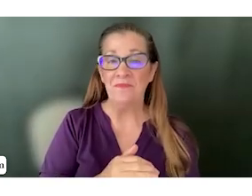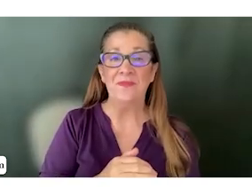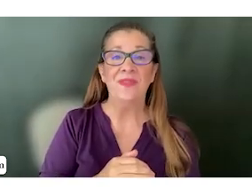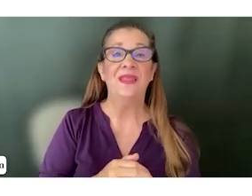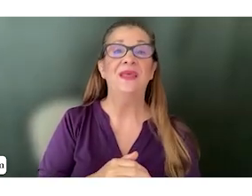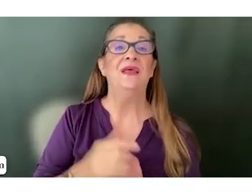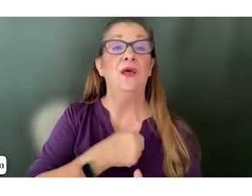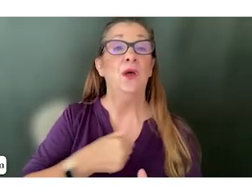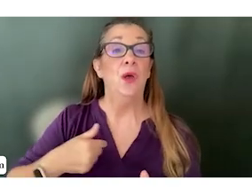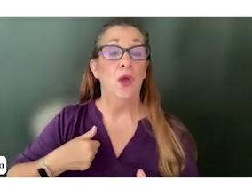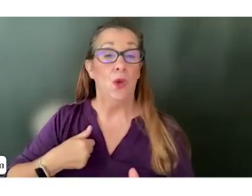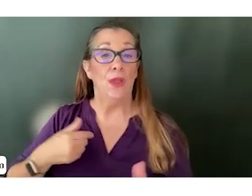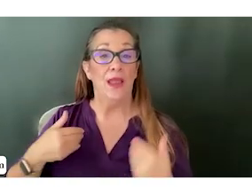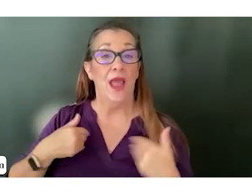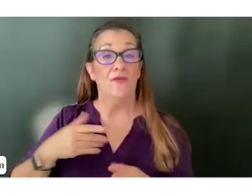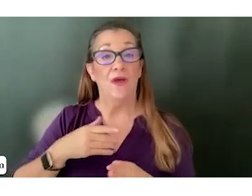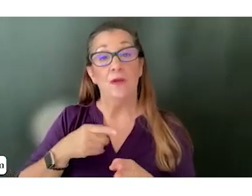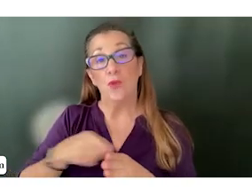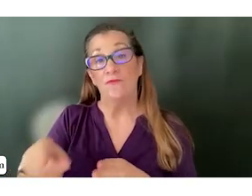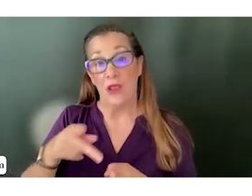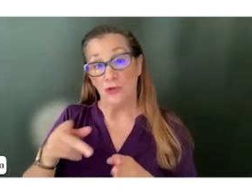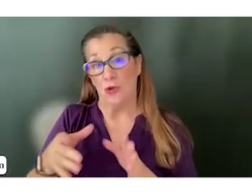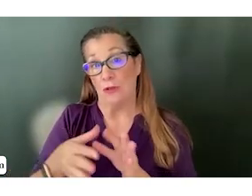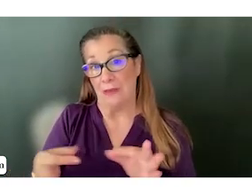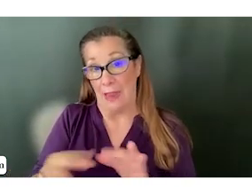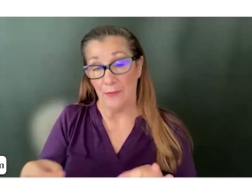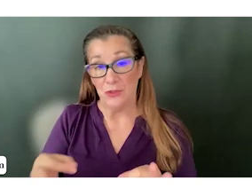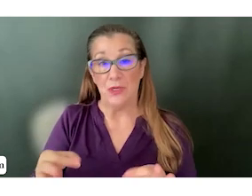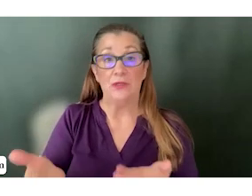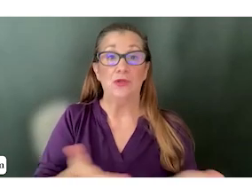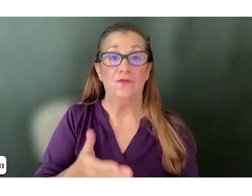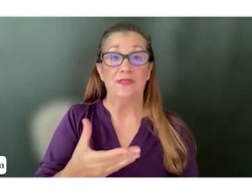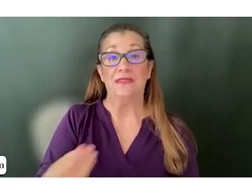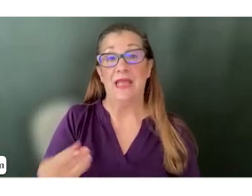We have professional captioning services and ASL during today's session.